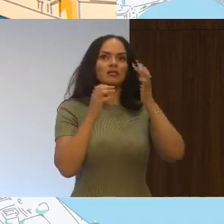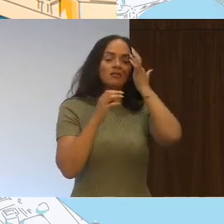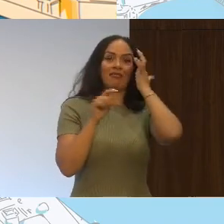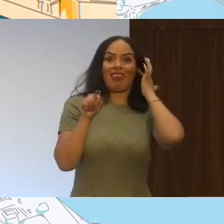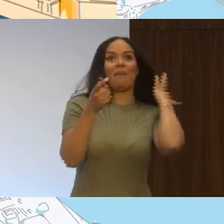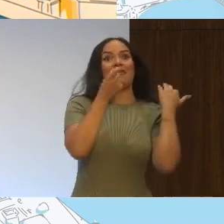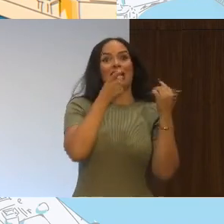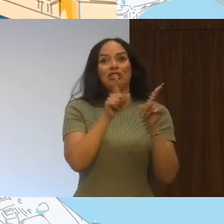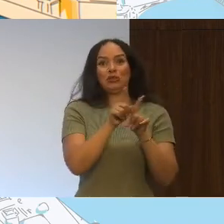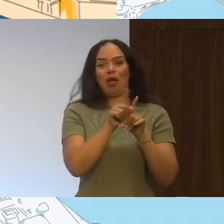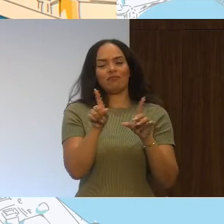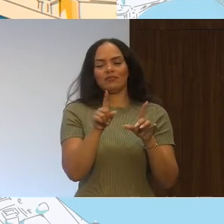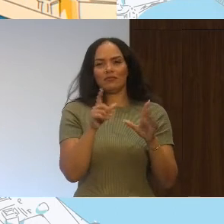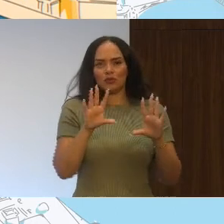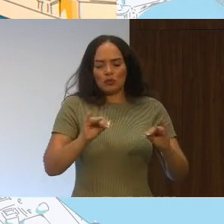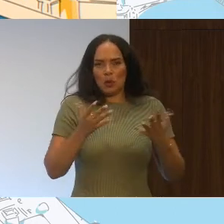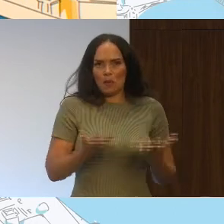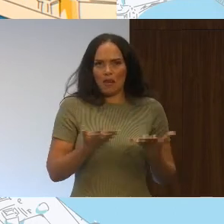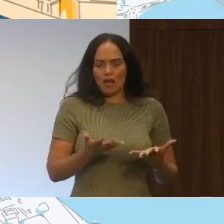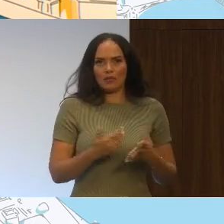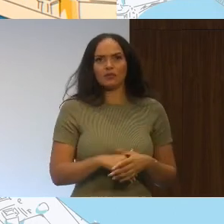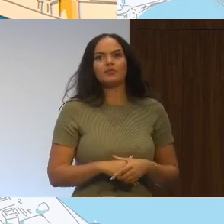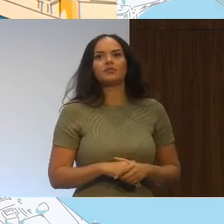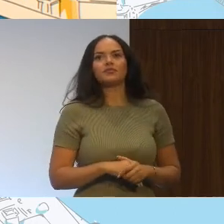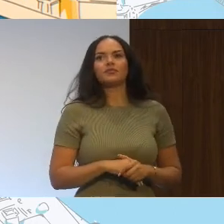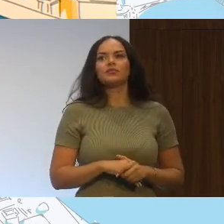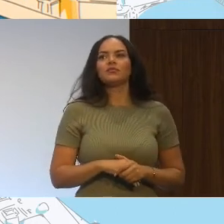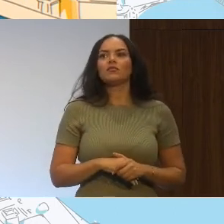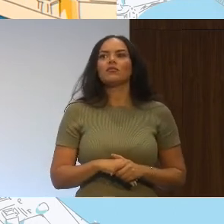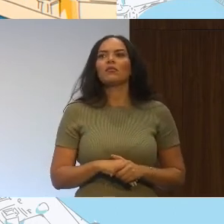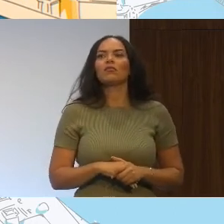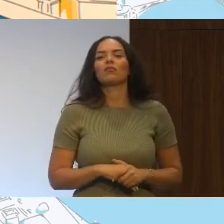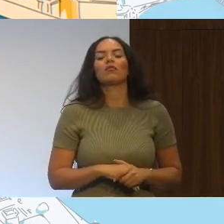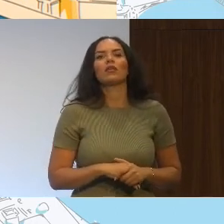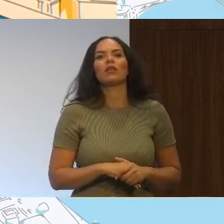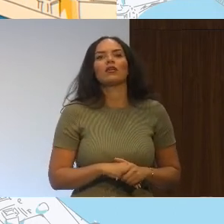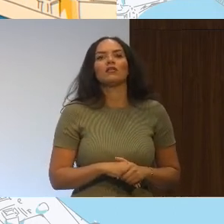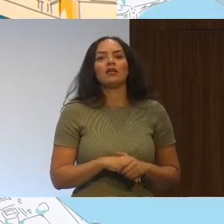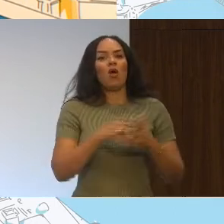they tell you history, okay, good migraine. You've had methylserge. So the next drug is this drug called phenelzine and blah, blah, blah.